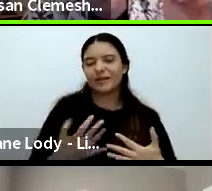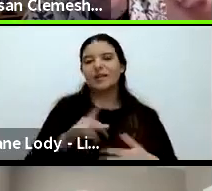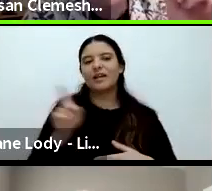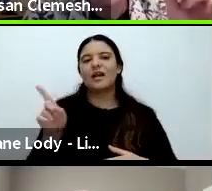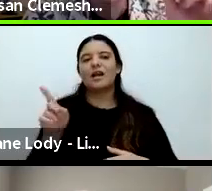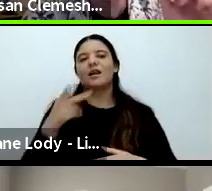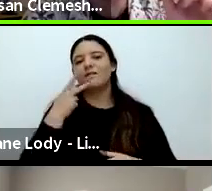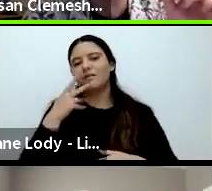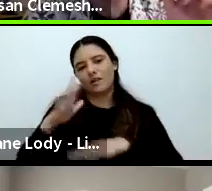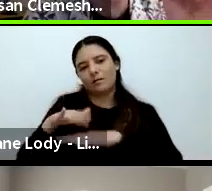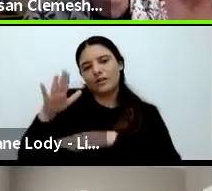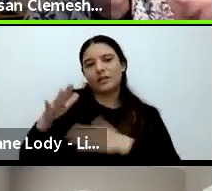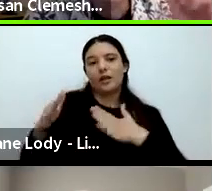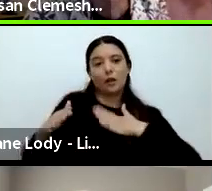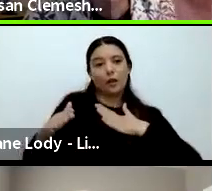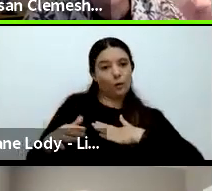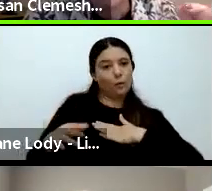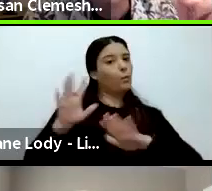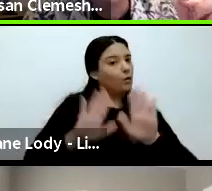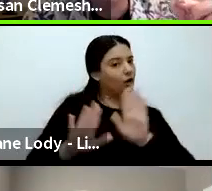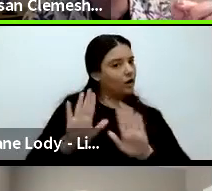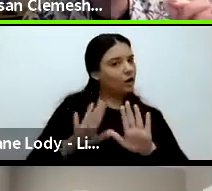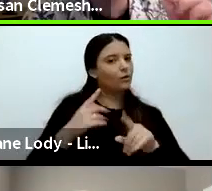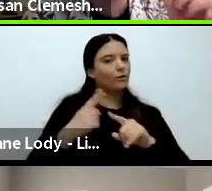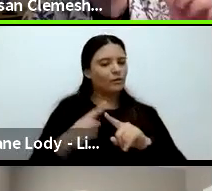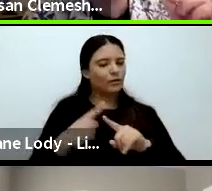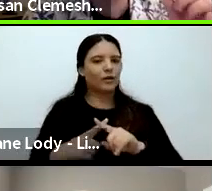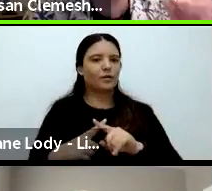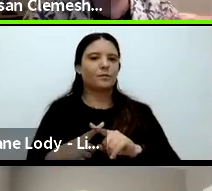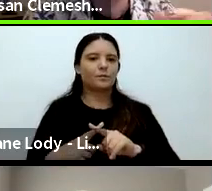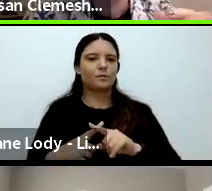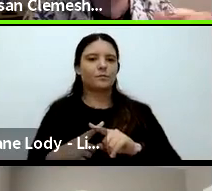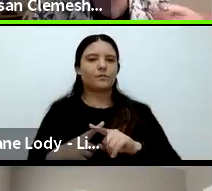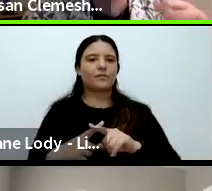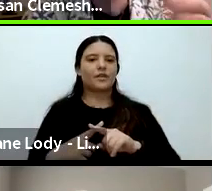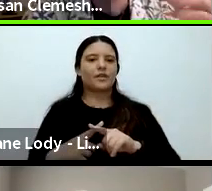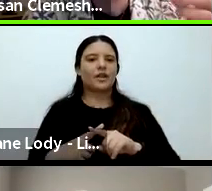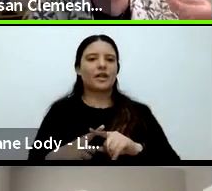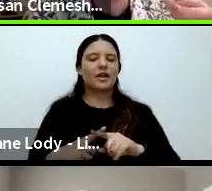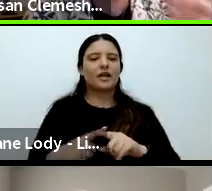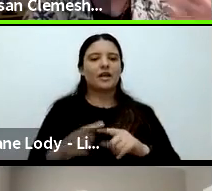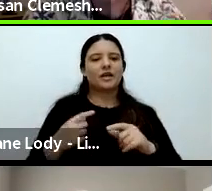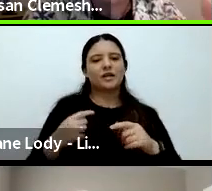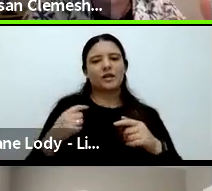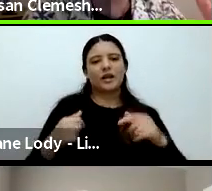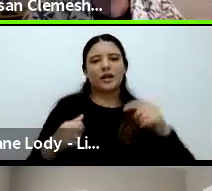But, but I look But, but I look for these crack But, but I look for these cracks in But, but I look for these cracks in allowing the teachers to